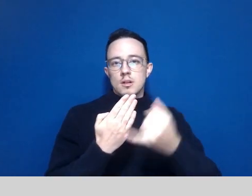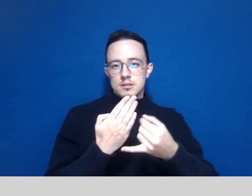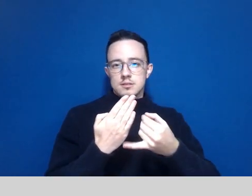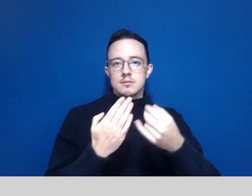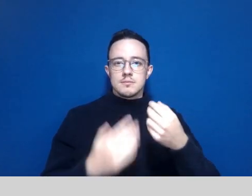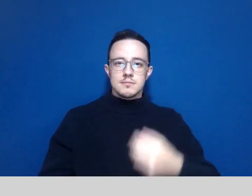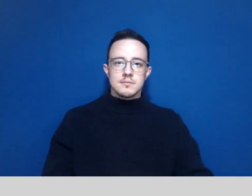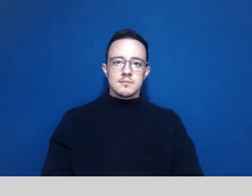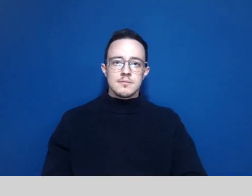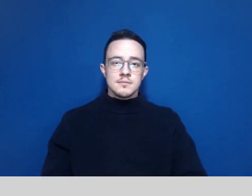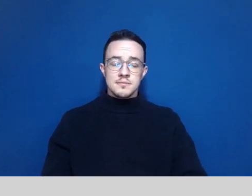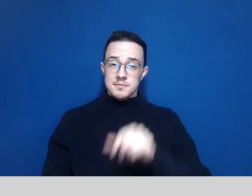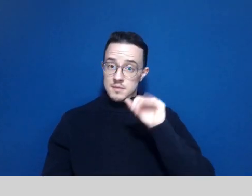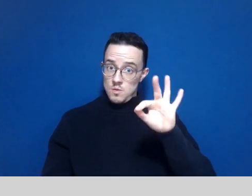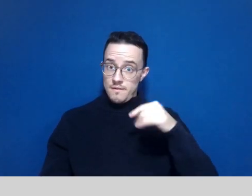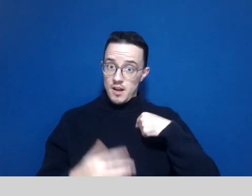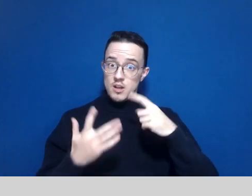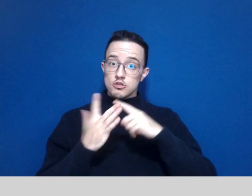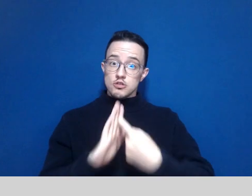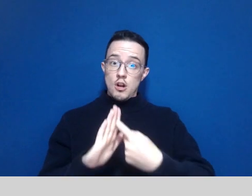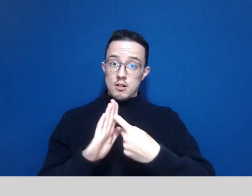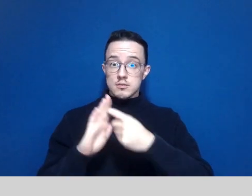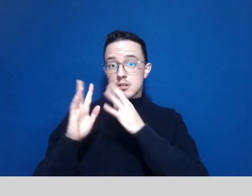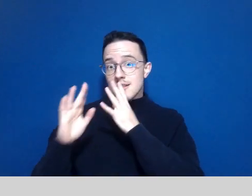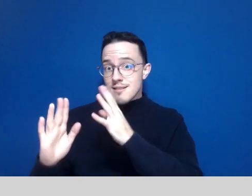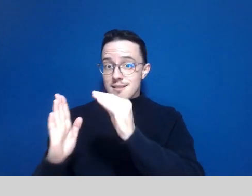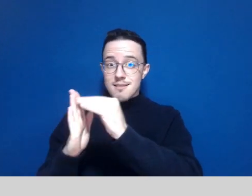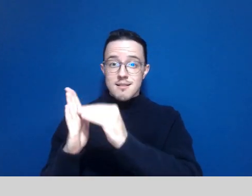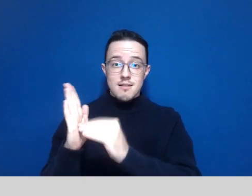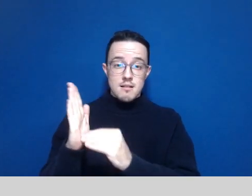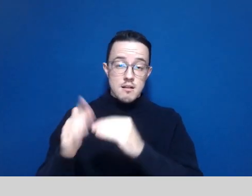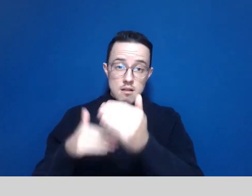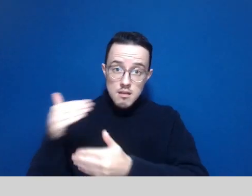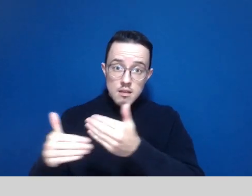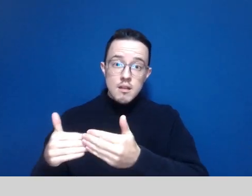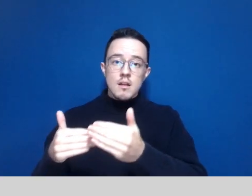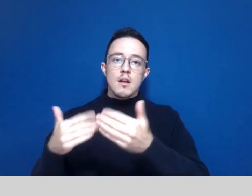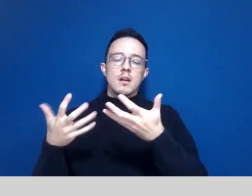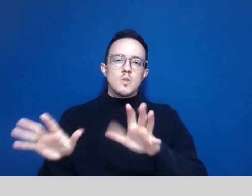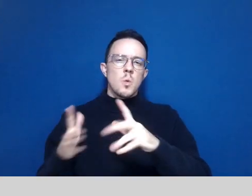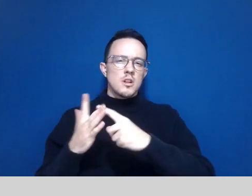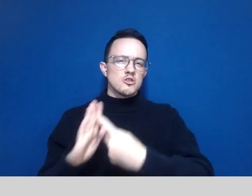So, if I were to start the transcription I don't want to just start the transcription.